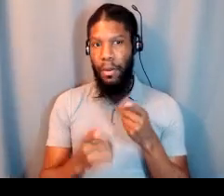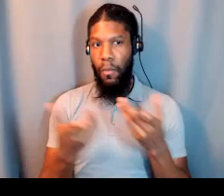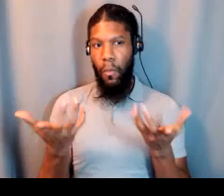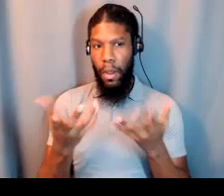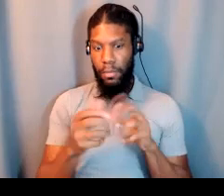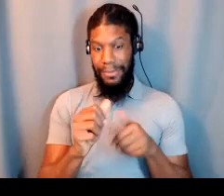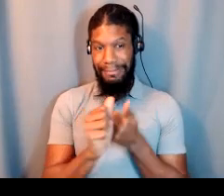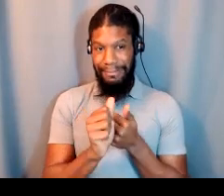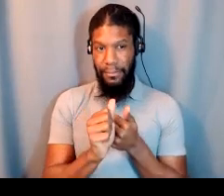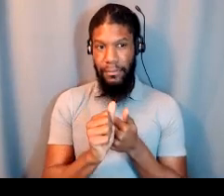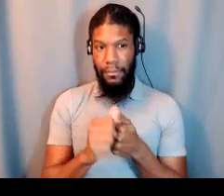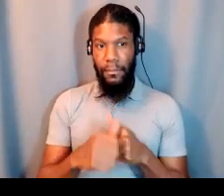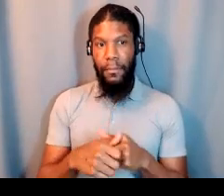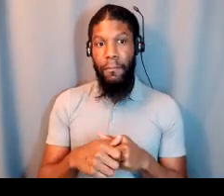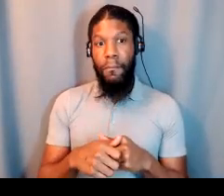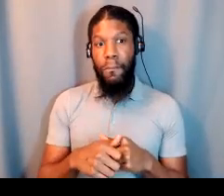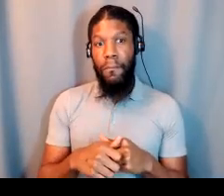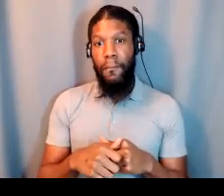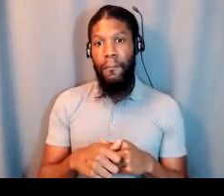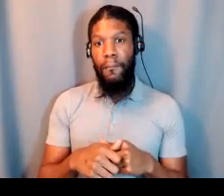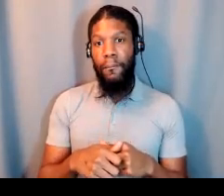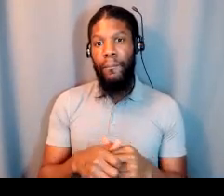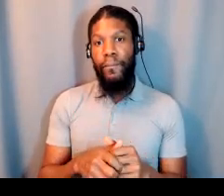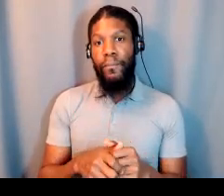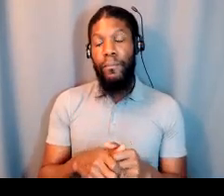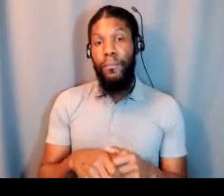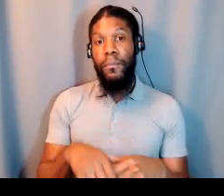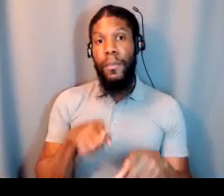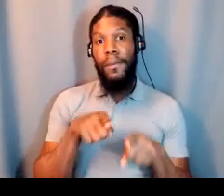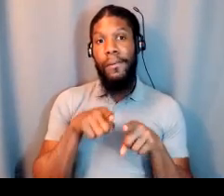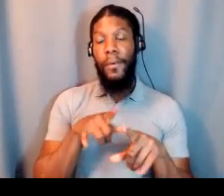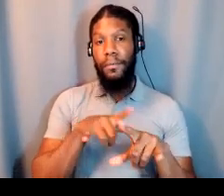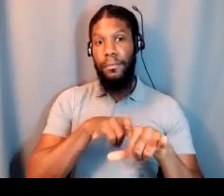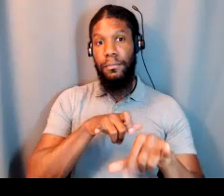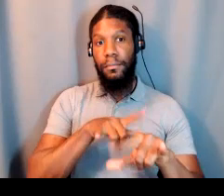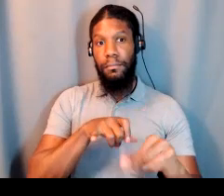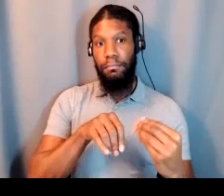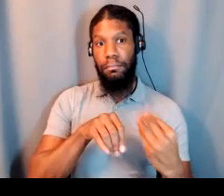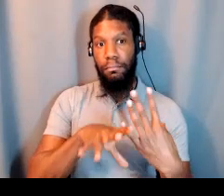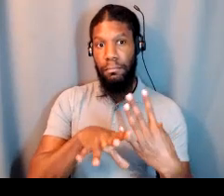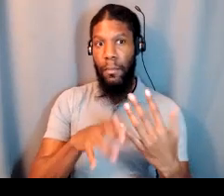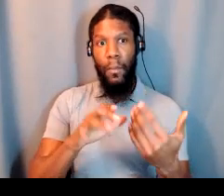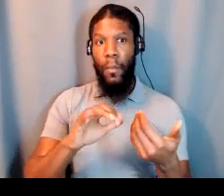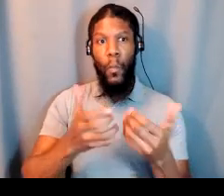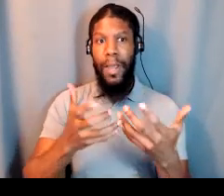What produces equity in an asynchronous consultation? Can a single comment do this? Should every single comment